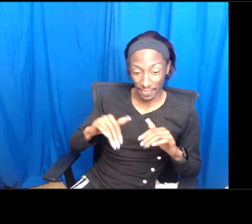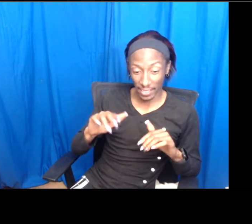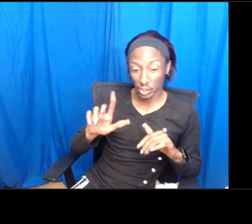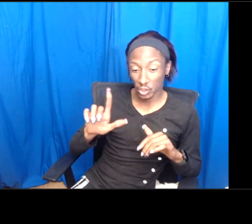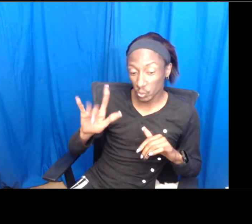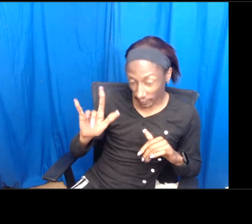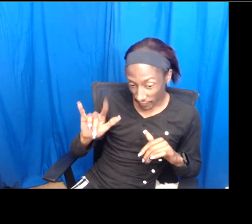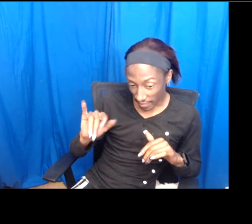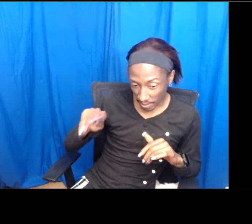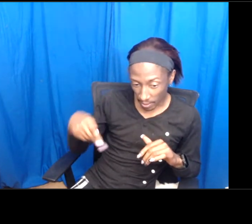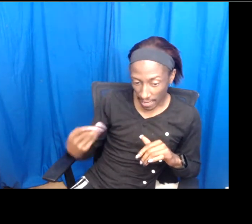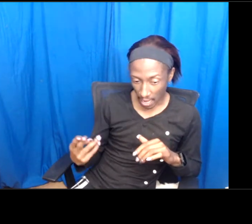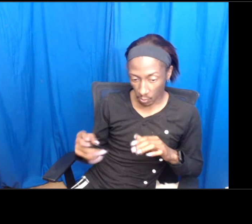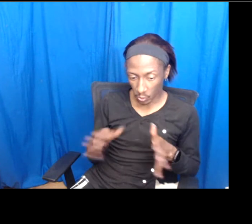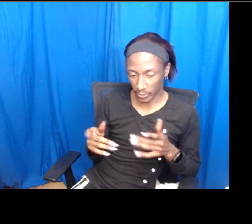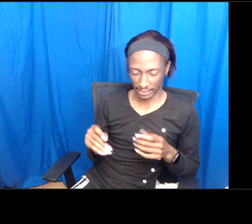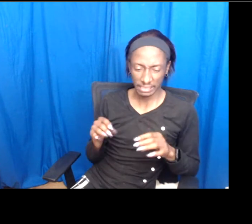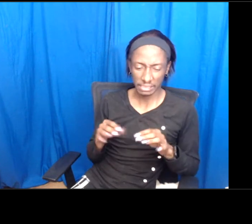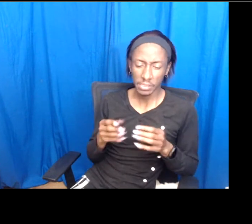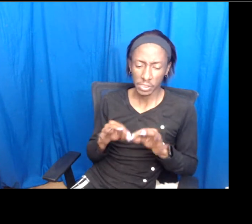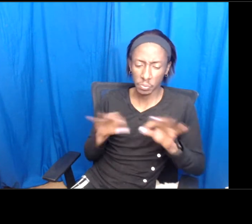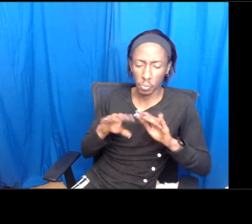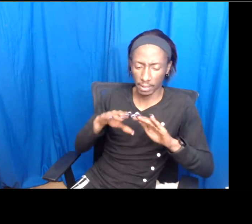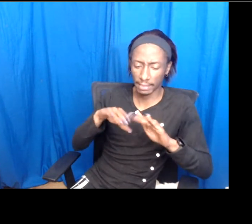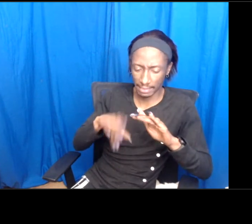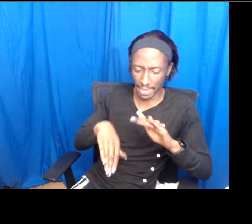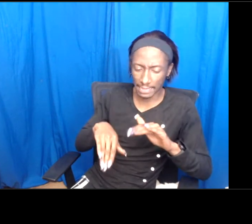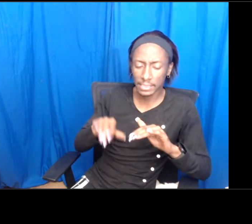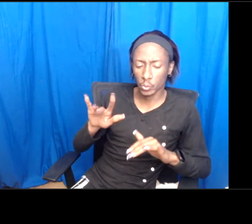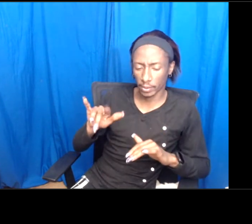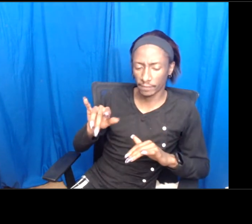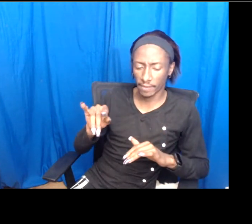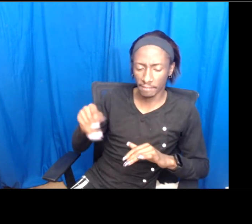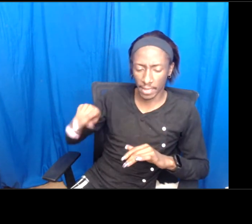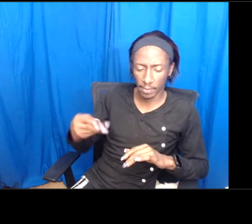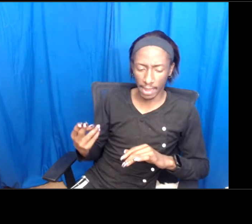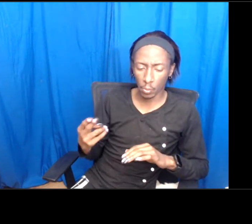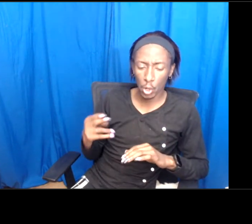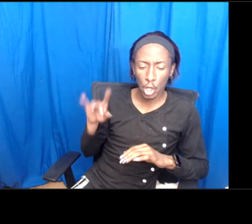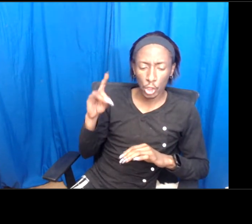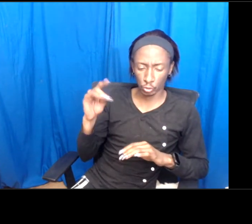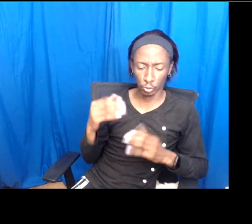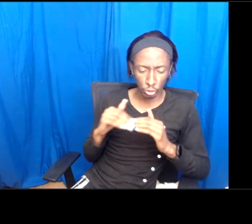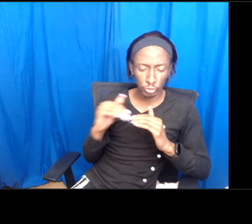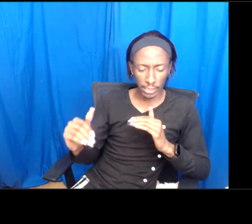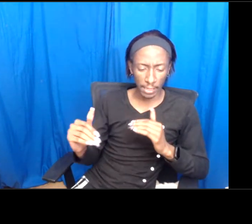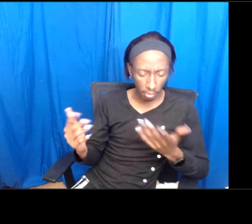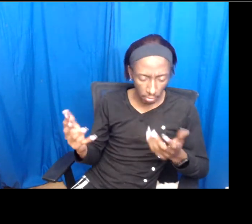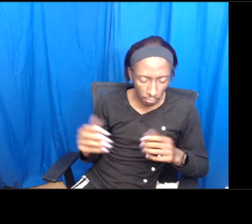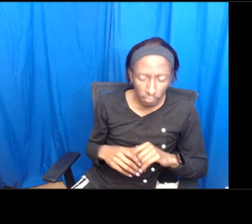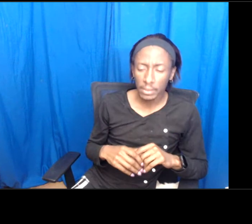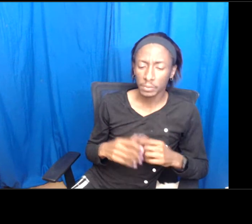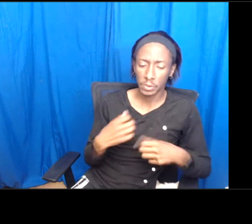But as long as it's less than that we can fly. The drones are pretty stable even in those high winds. And we have to make sure it's not raining.